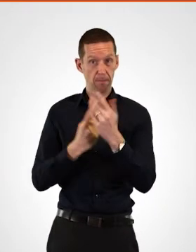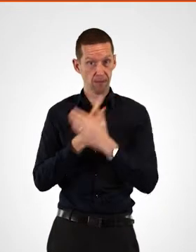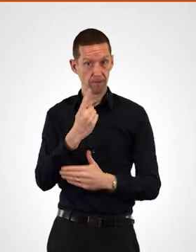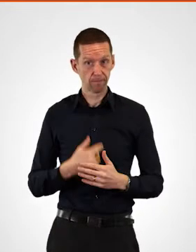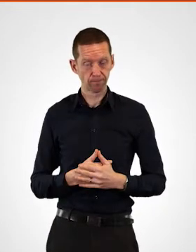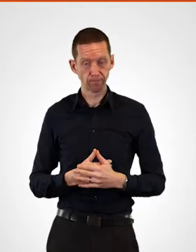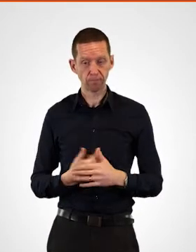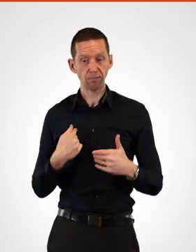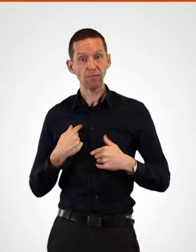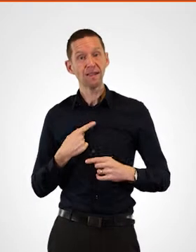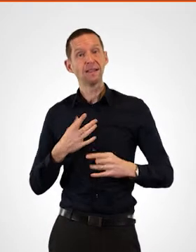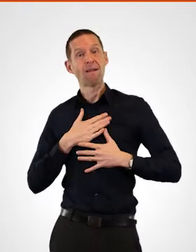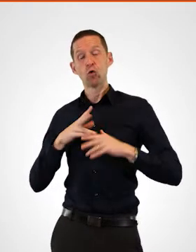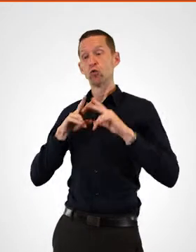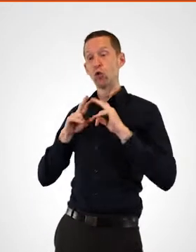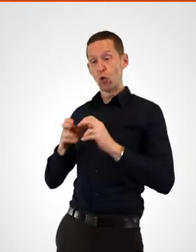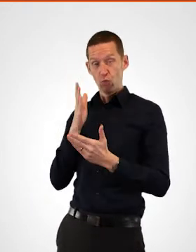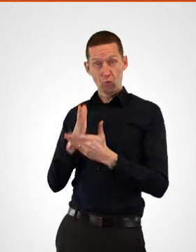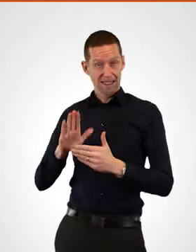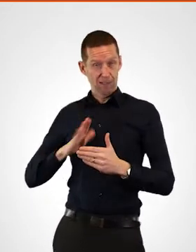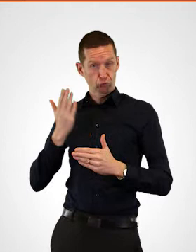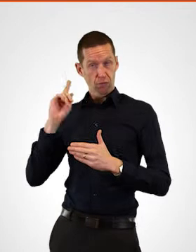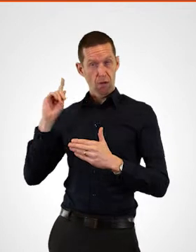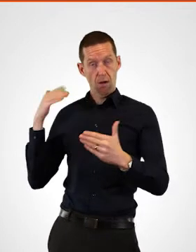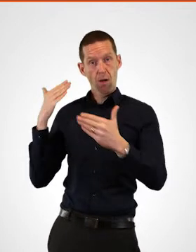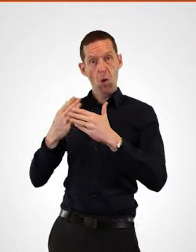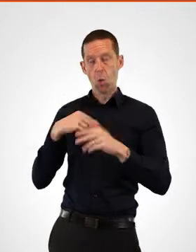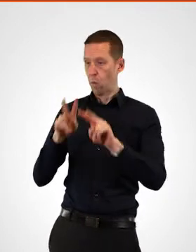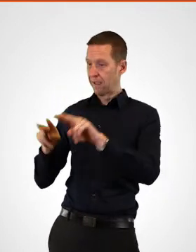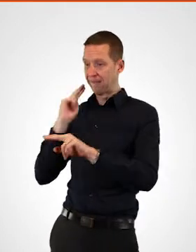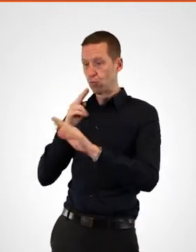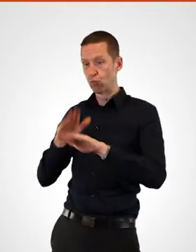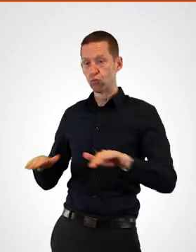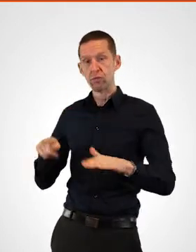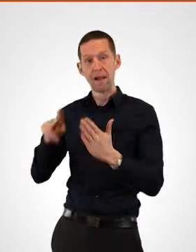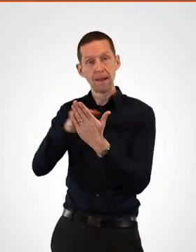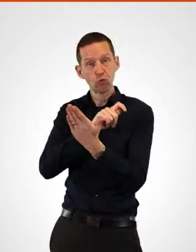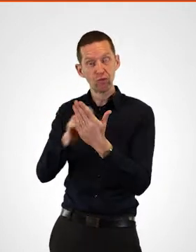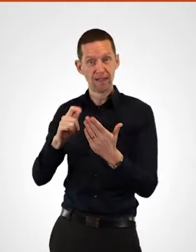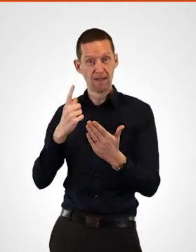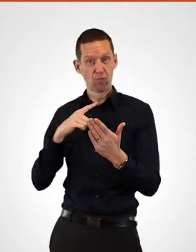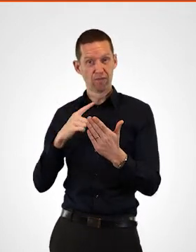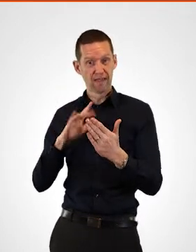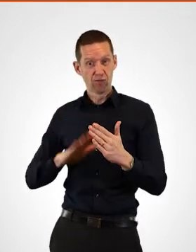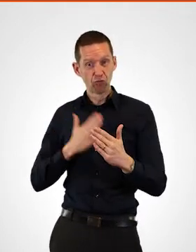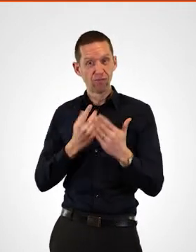As a researcher it's a really interesting time to be looking at deaf children's literacy because of all the interesting things that have been happening